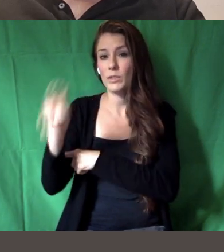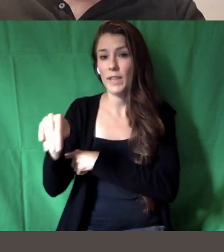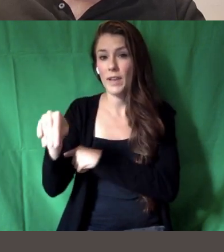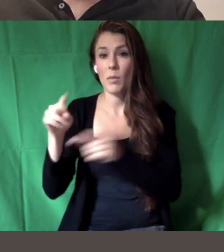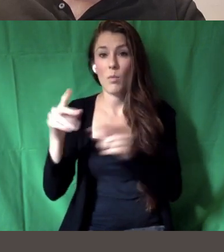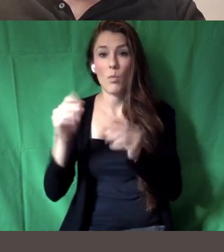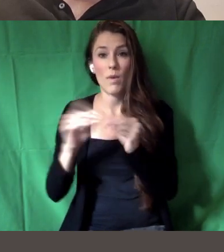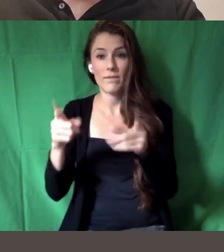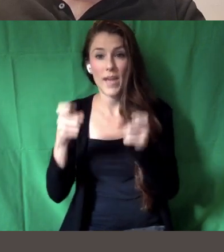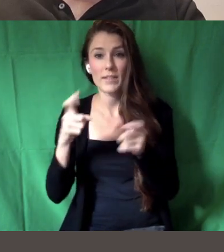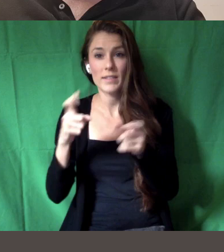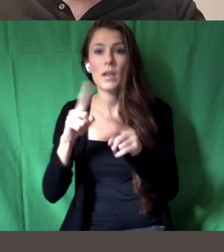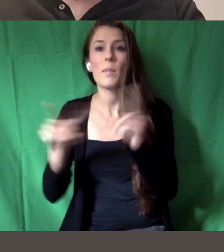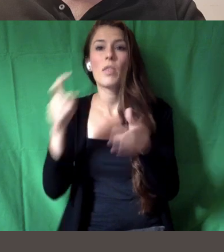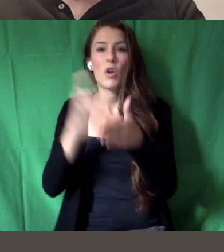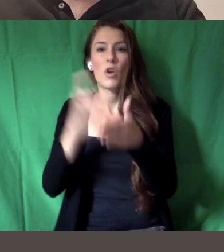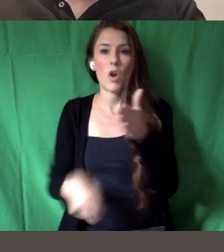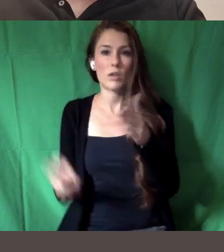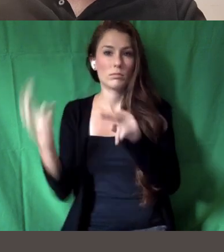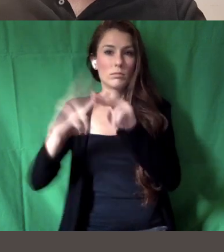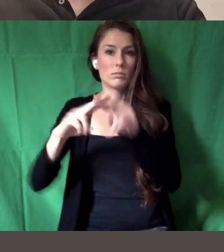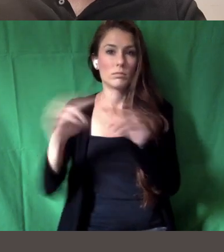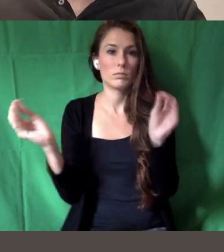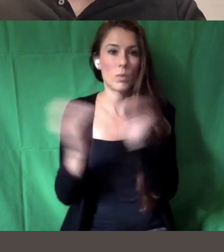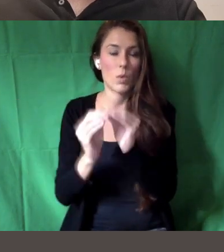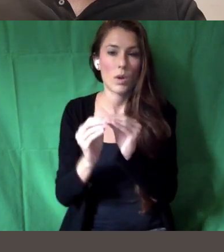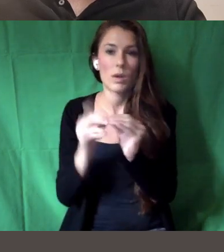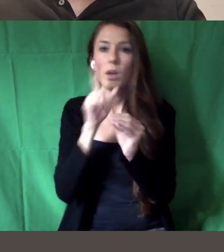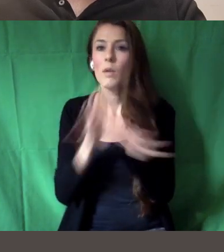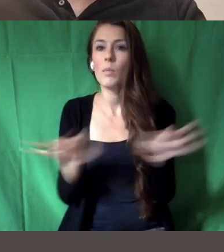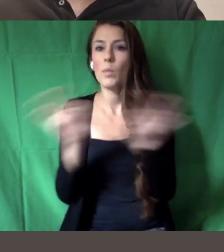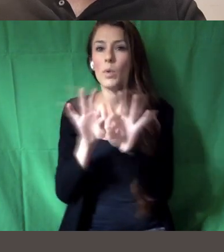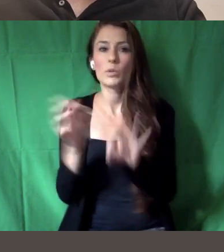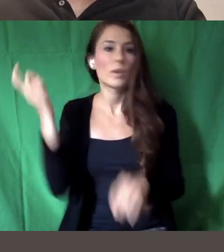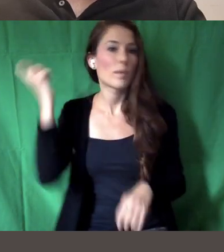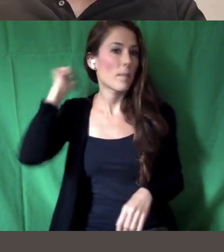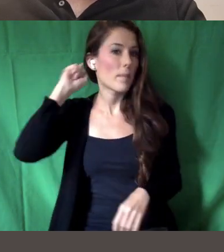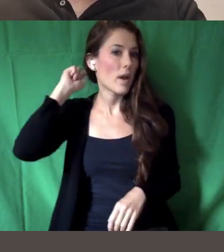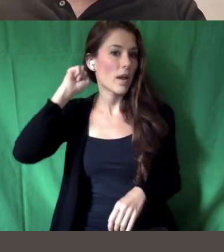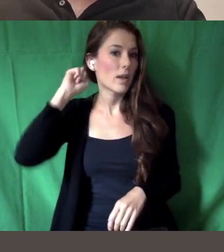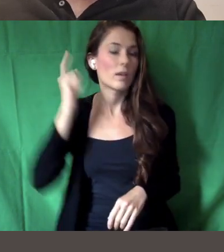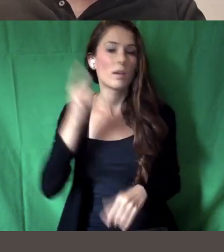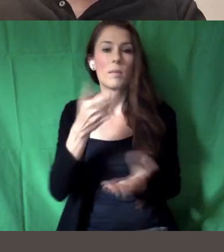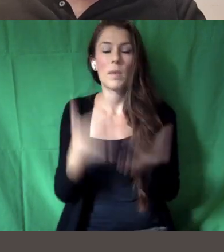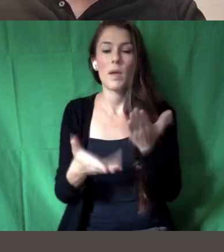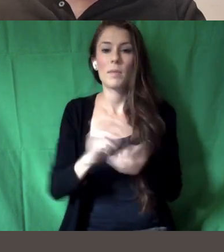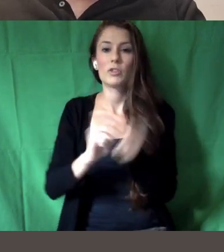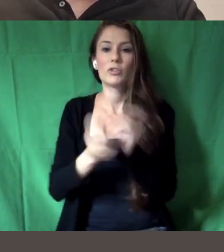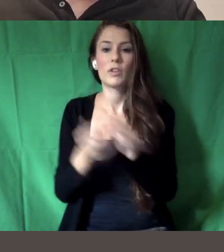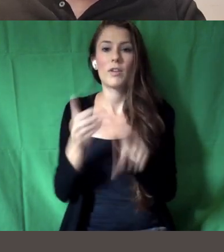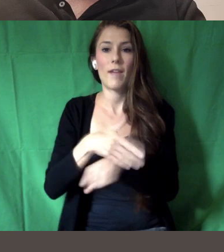but it costs more. It's important to keep in mind that this offering might change after